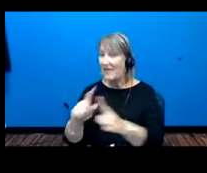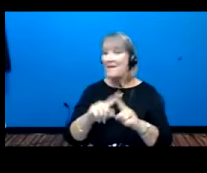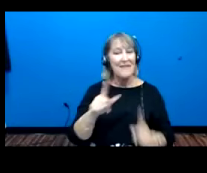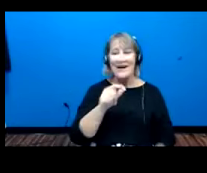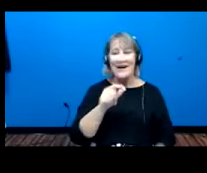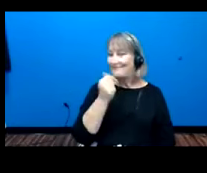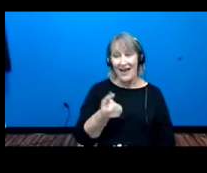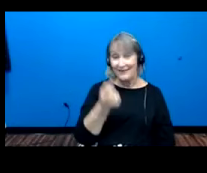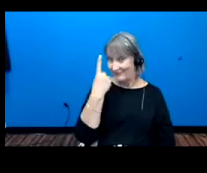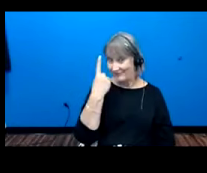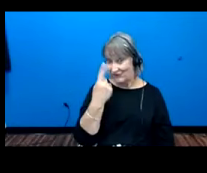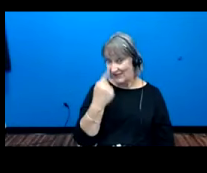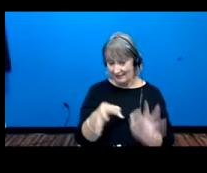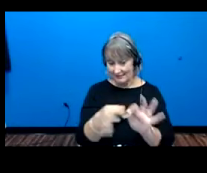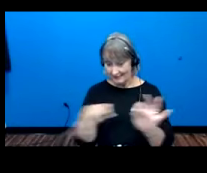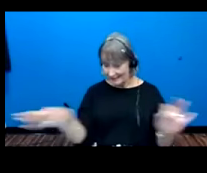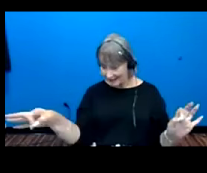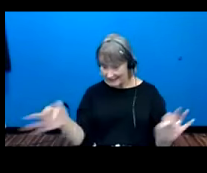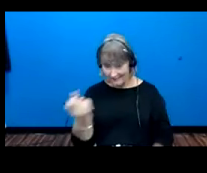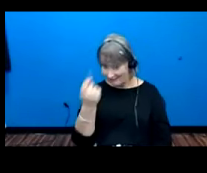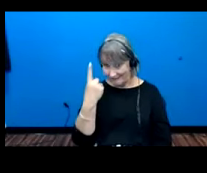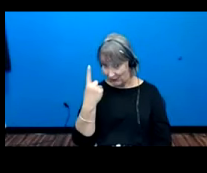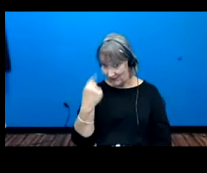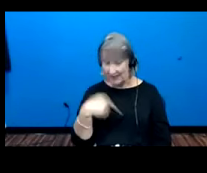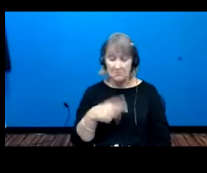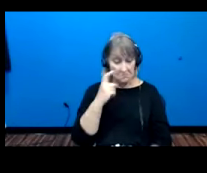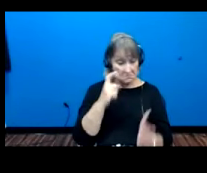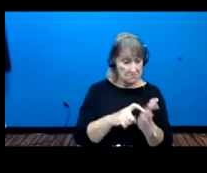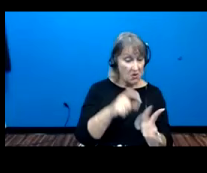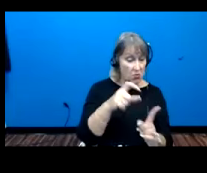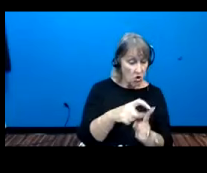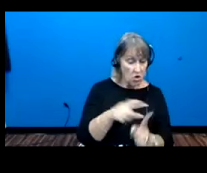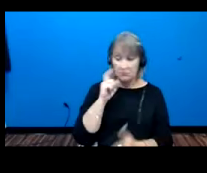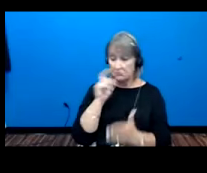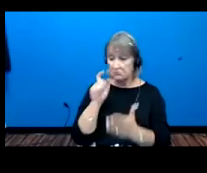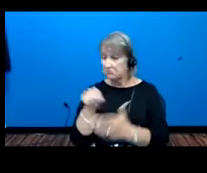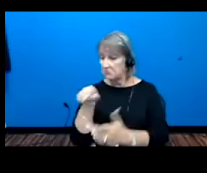And keep in mind, what we want is that folks can get the COVID-19 materials and then they can act on it.